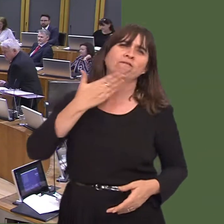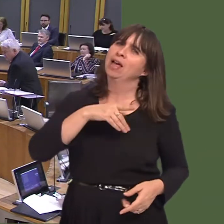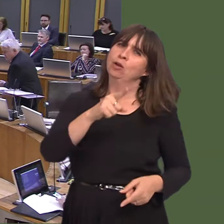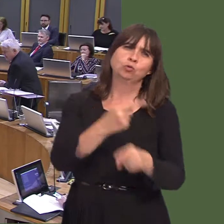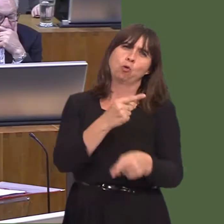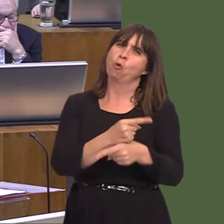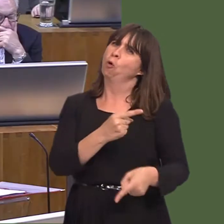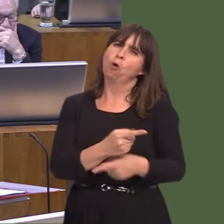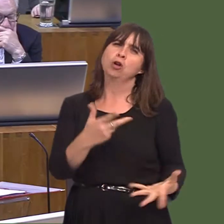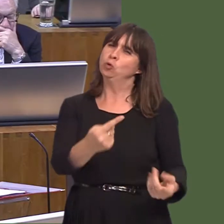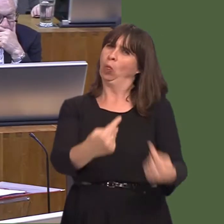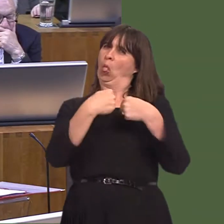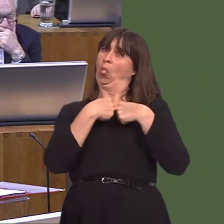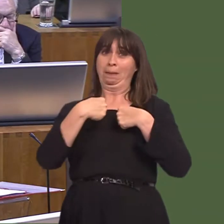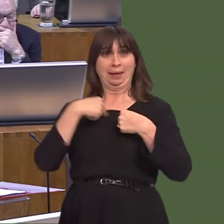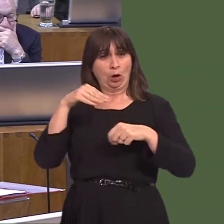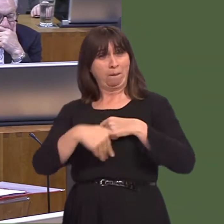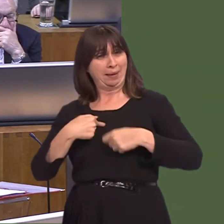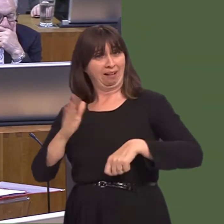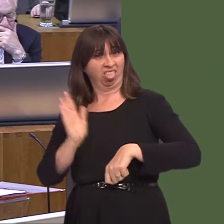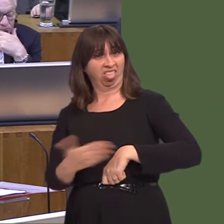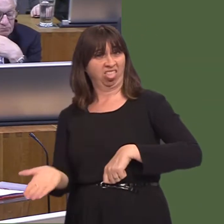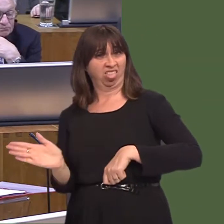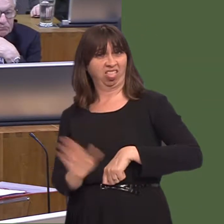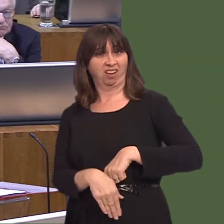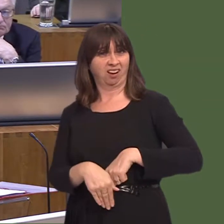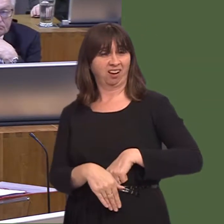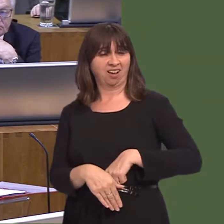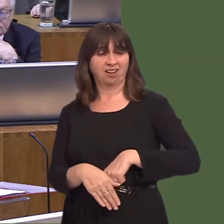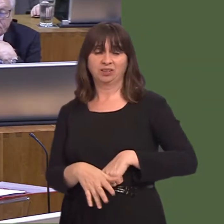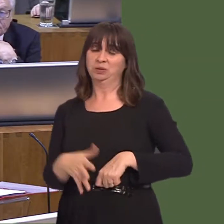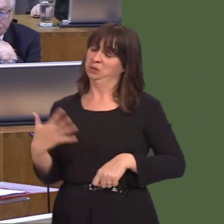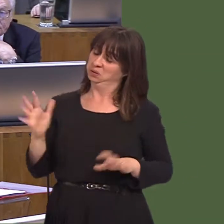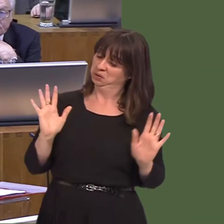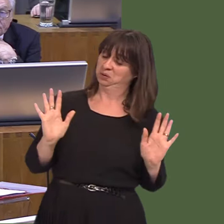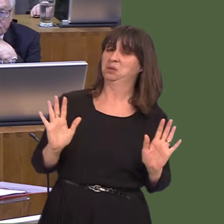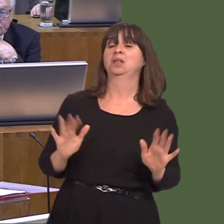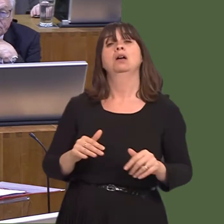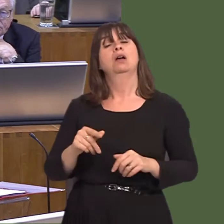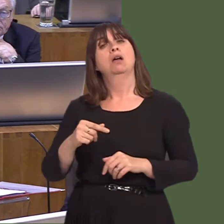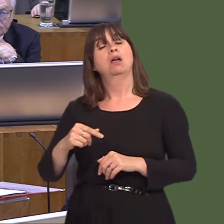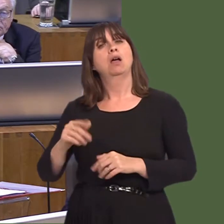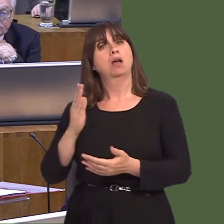that is the allegation that she has made. I have to say, the suggestion that this is entirely within the hands of Welsh Government